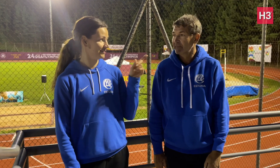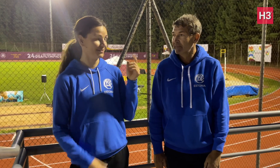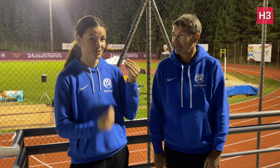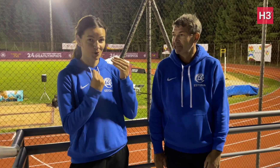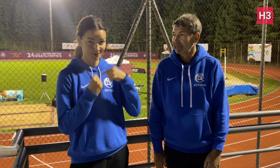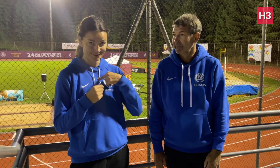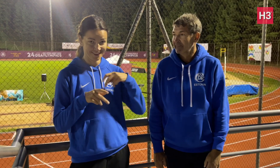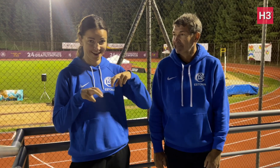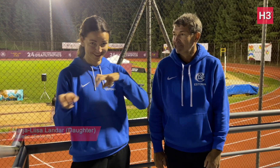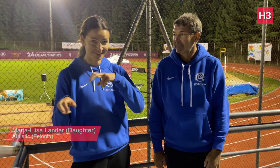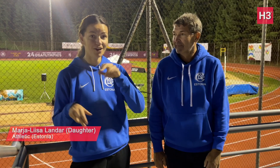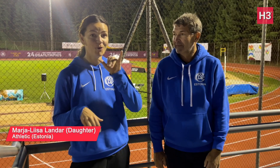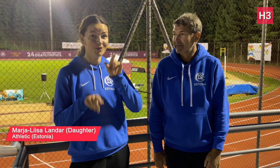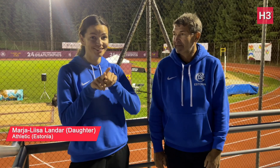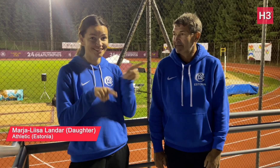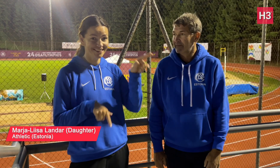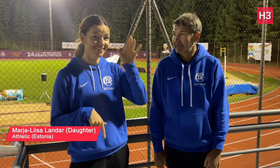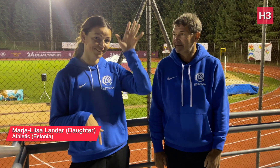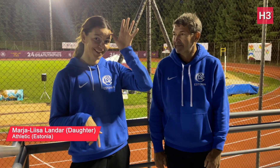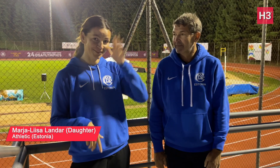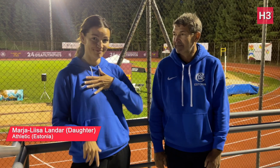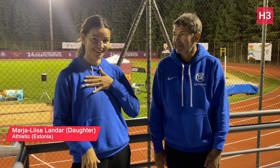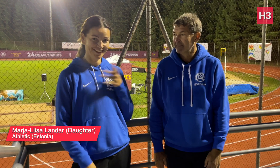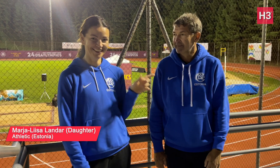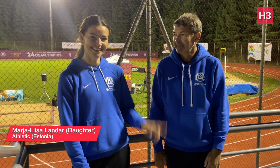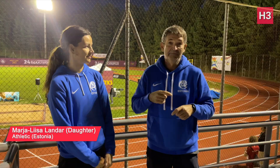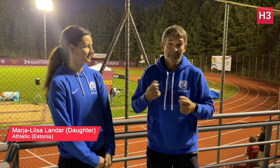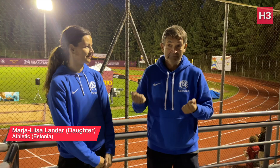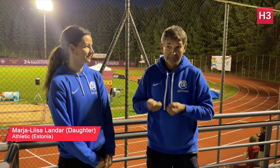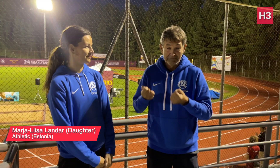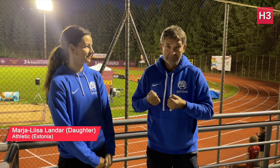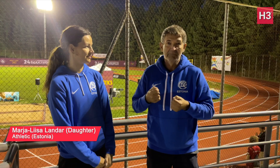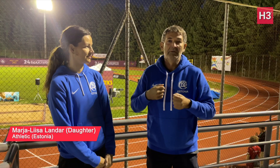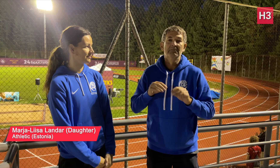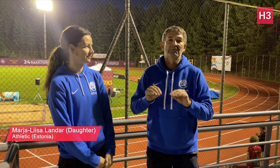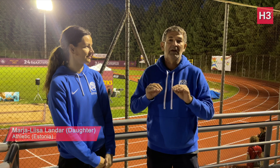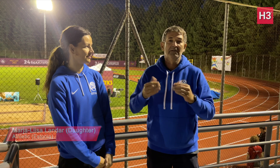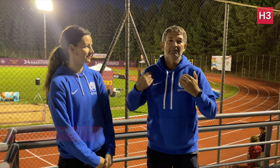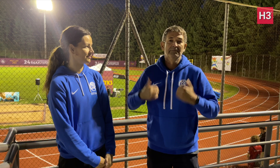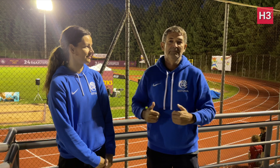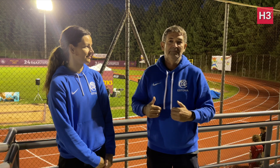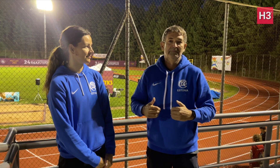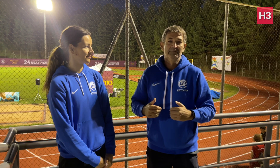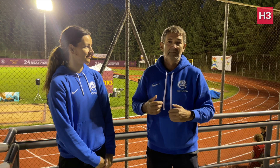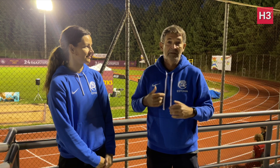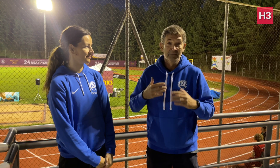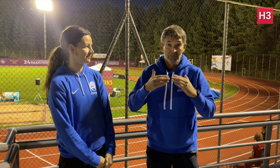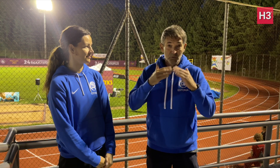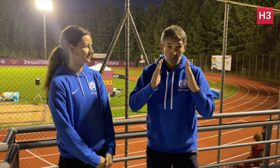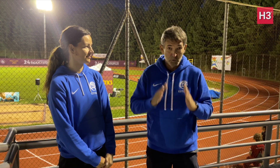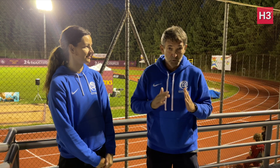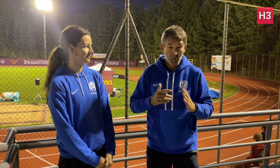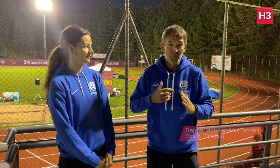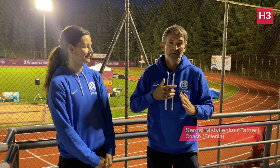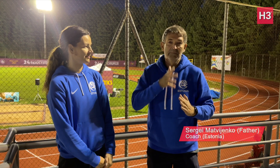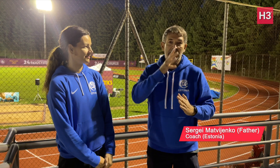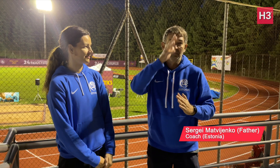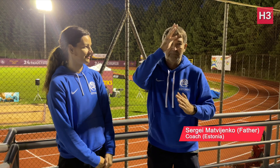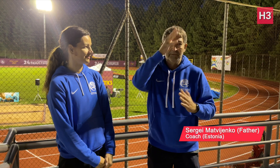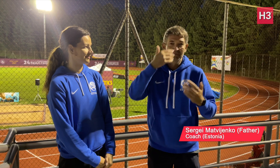He is my coach and at the same time he is my father. At work, I’m a coach. At home, I’m a parent.